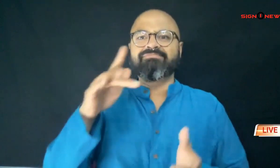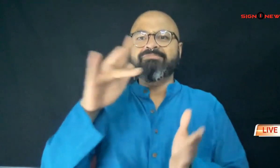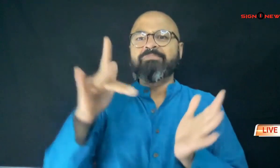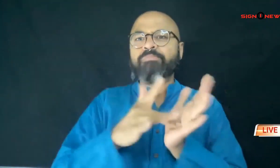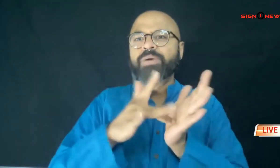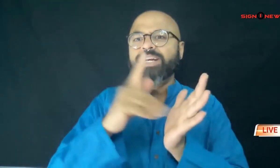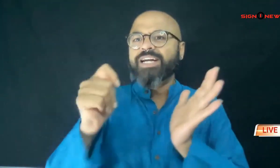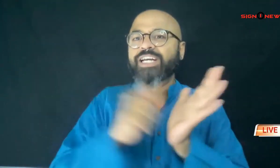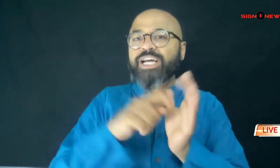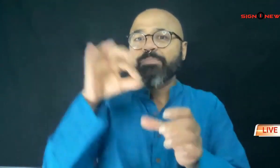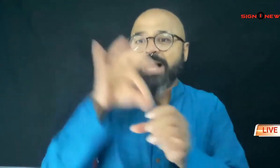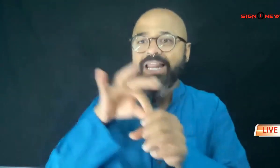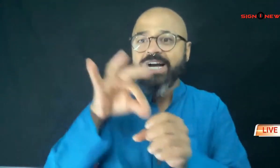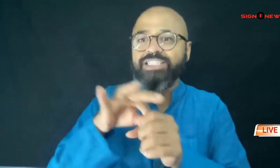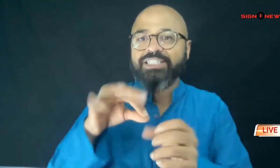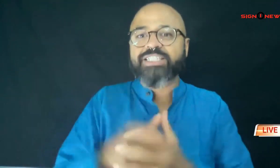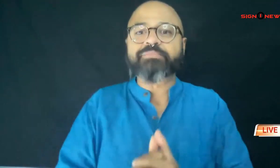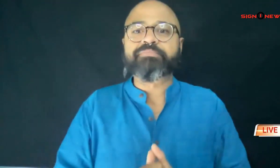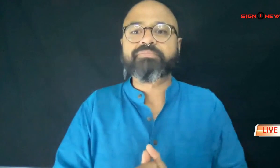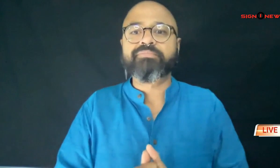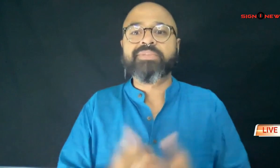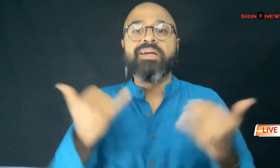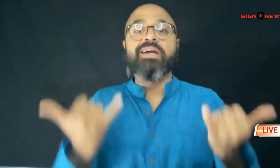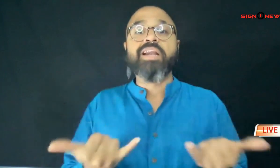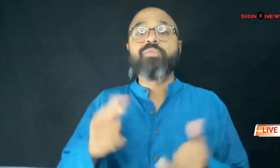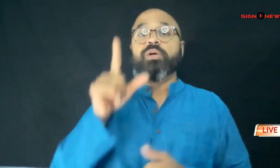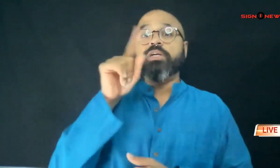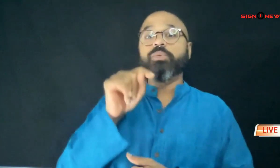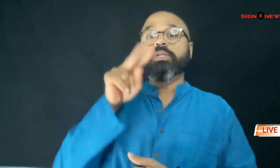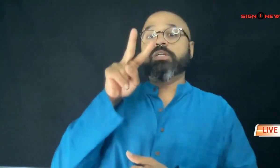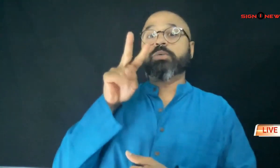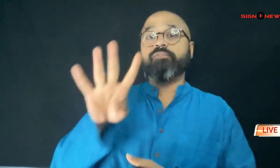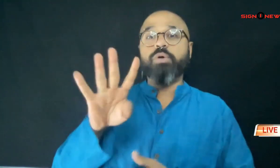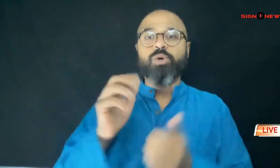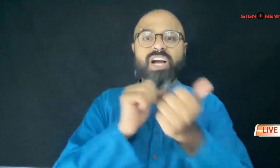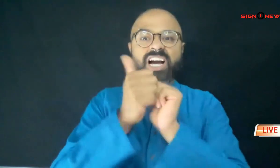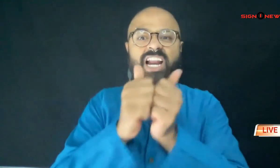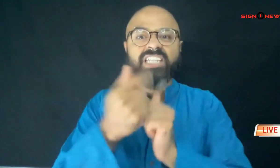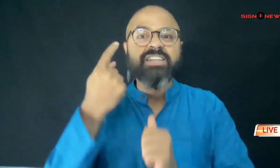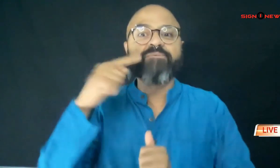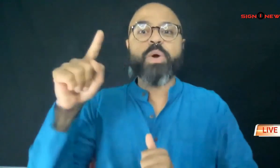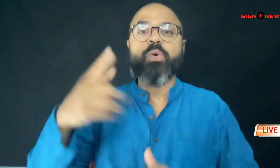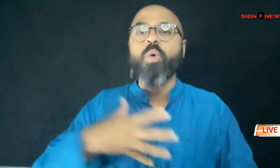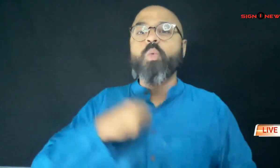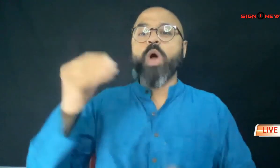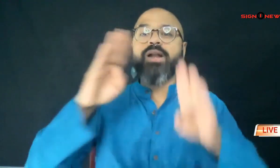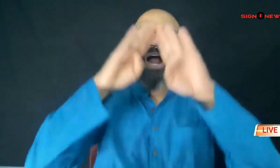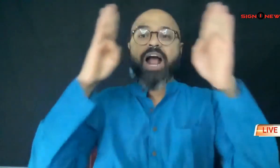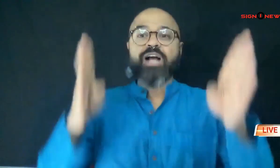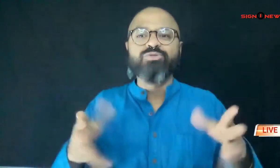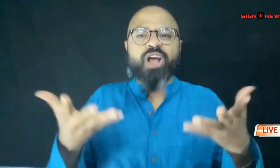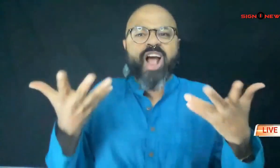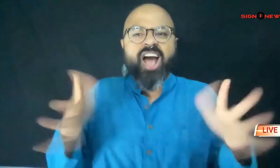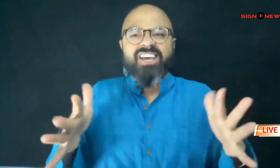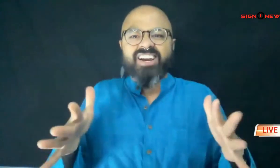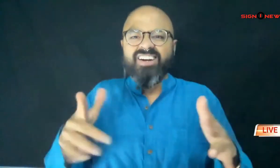the midterm elections and now the 2024 race for the White House already has its first